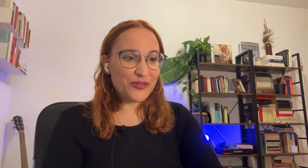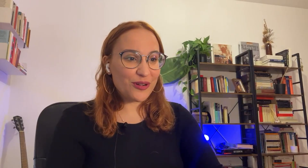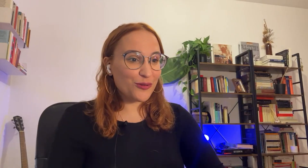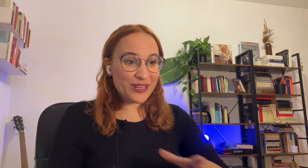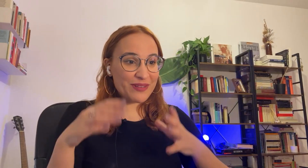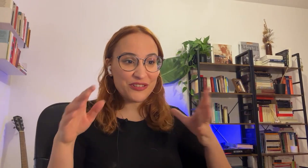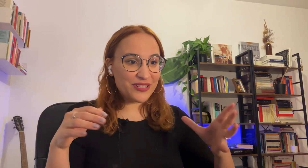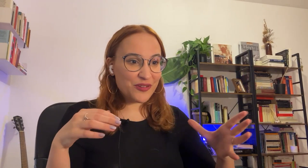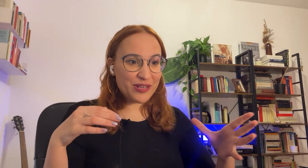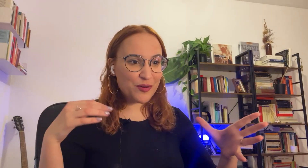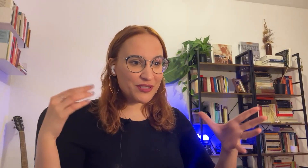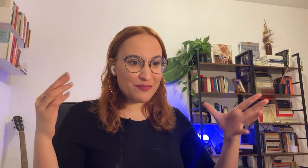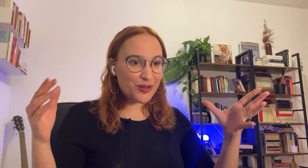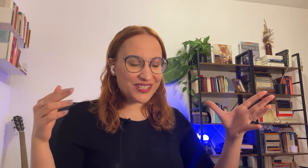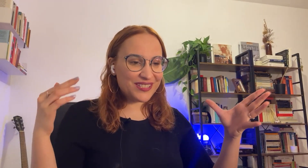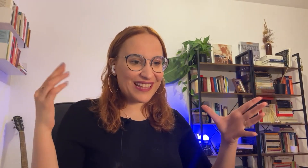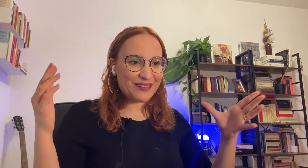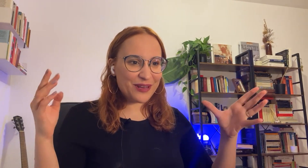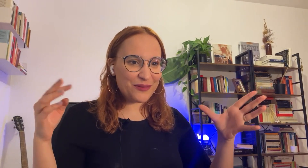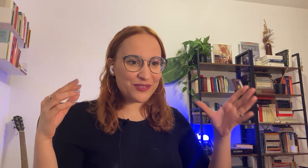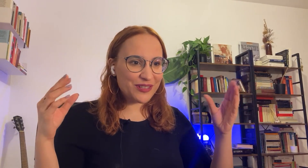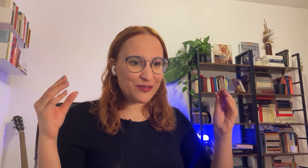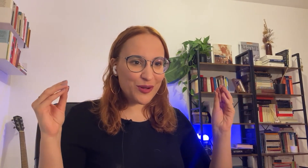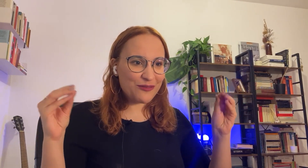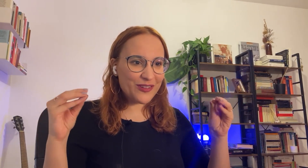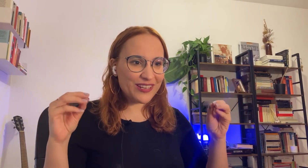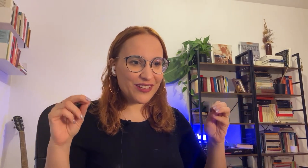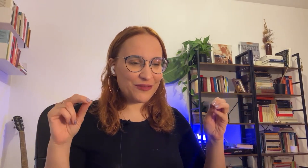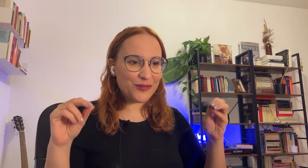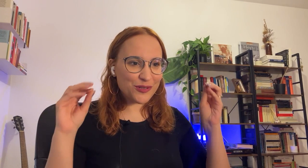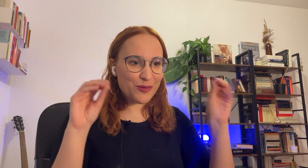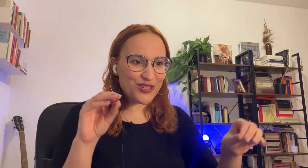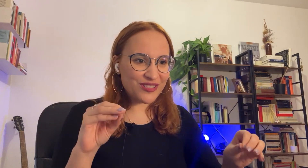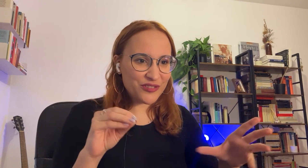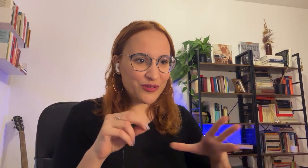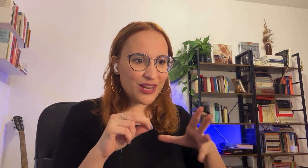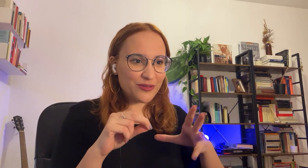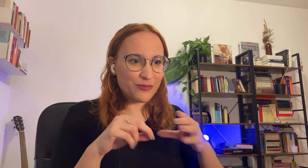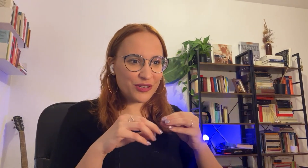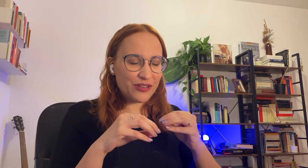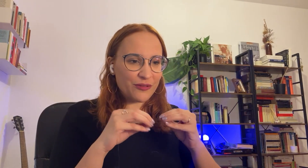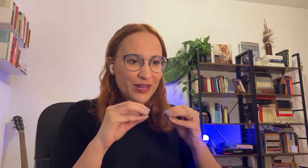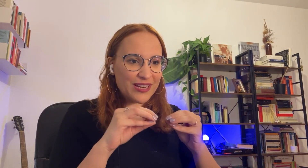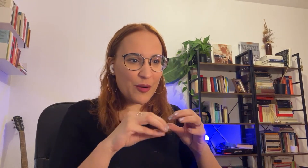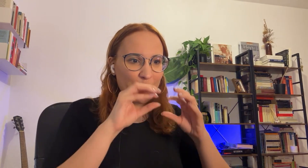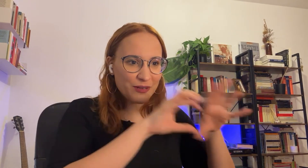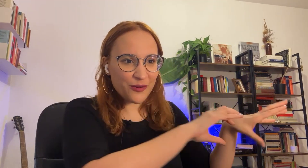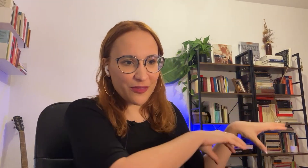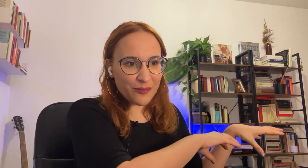You're already mentioning so many promising projects, Sally, but I was wondering if you have any future project that you're actually working on right now apart from the